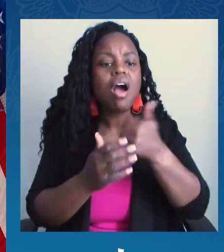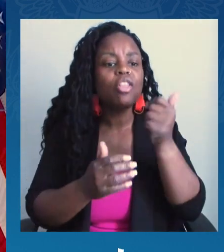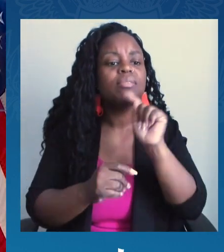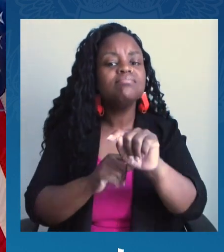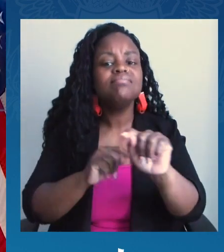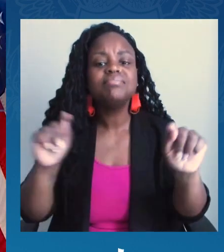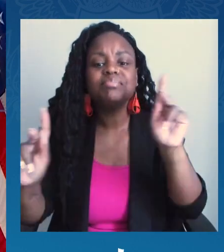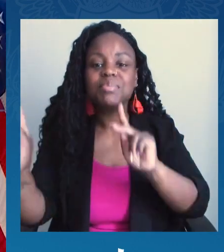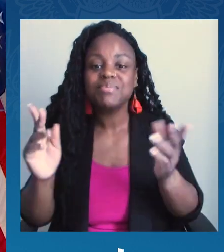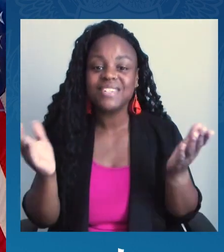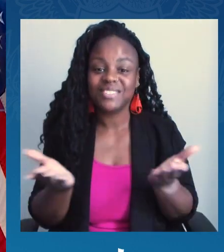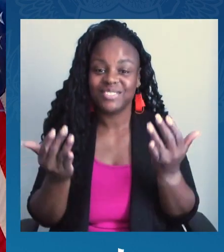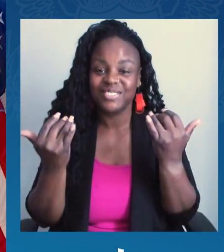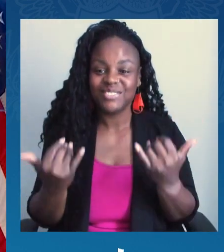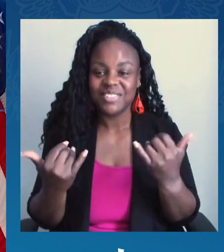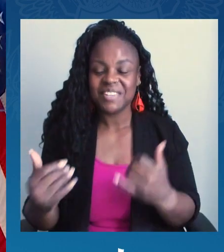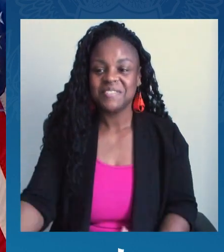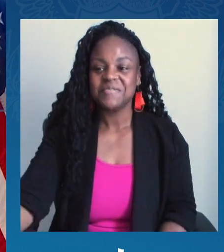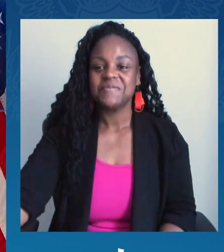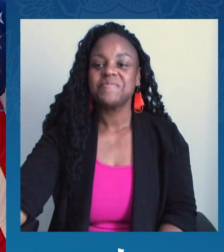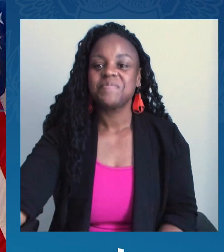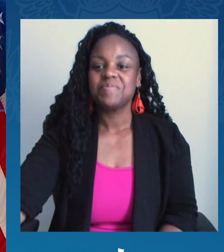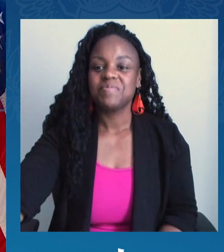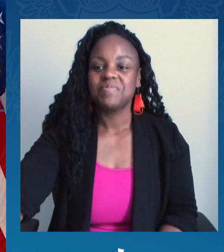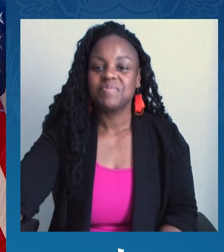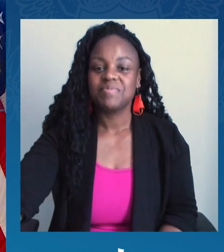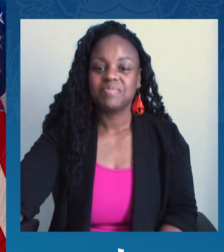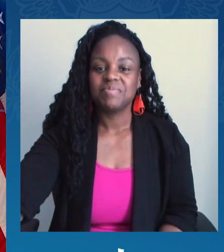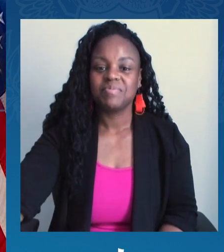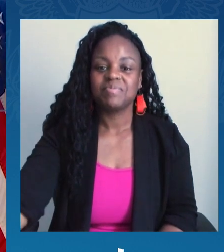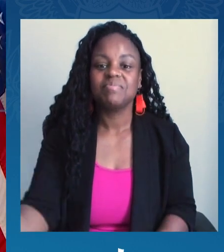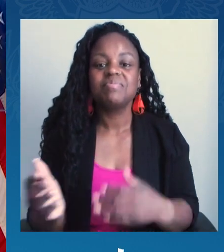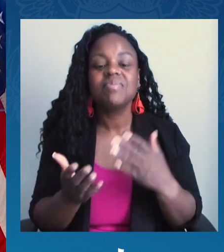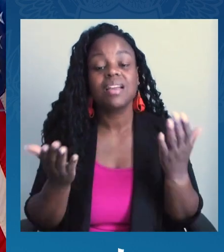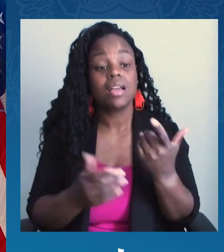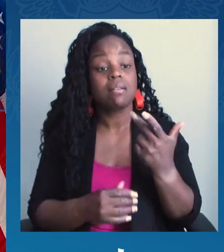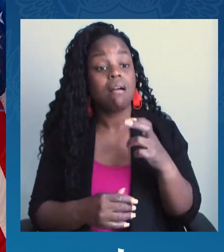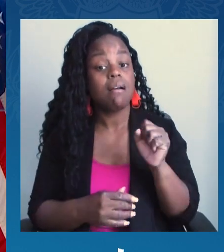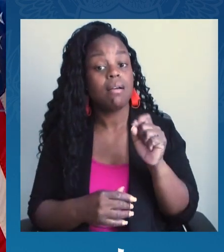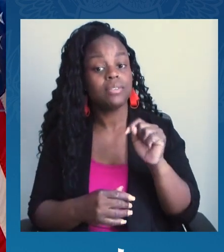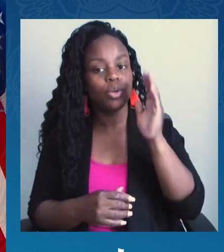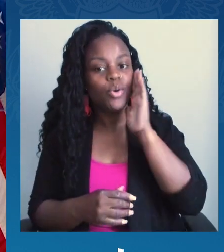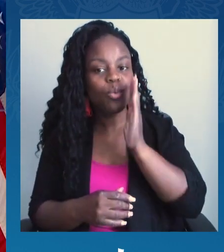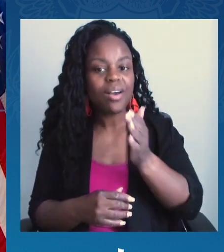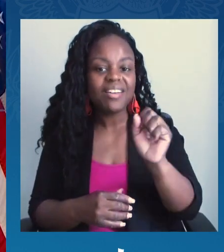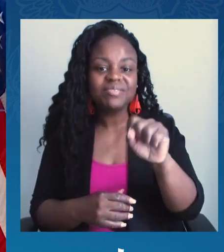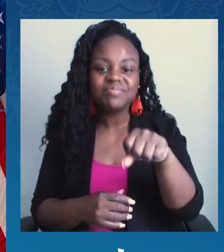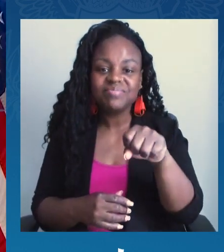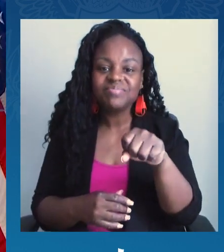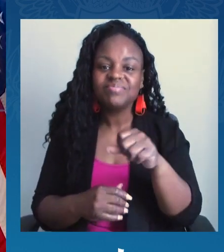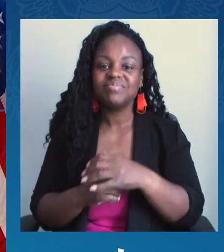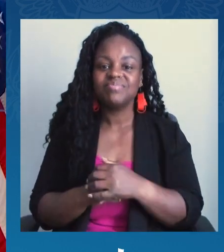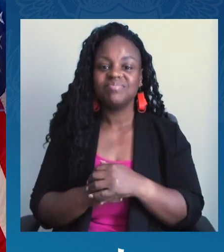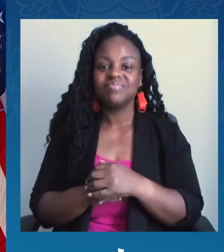Because our next guests will incite a call to action in each of you. I want you to please help me